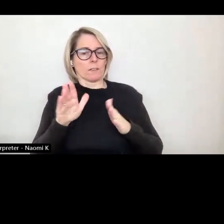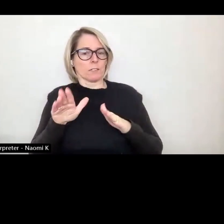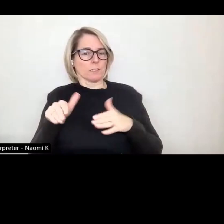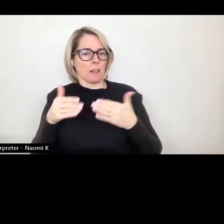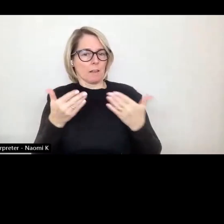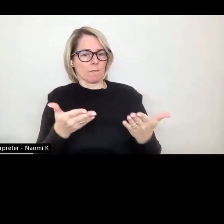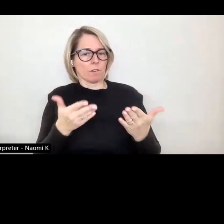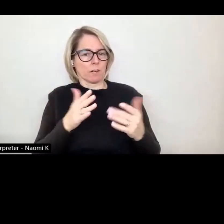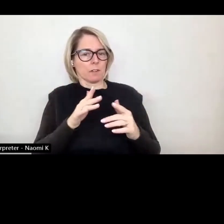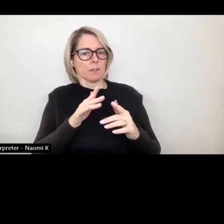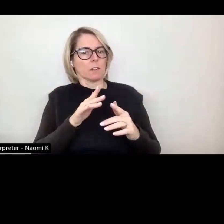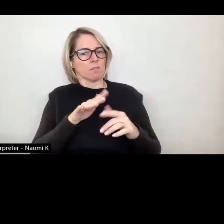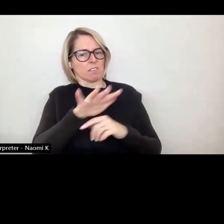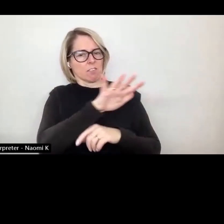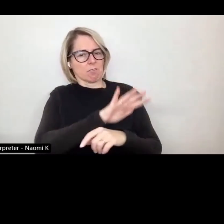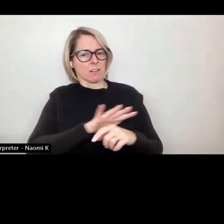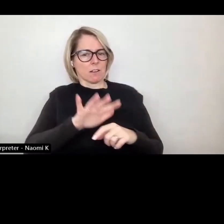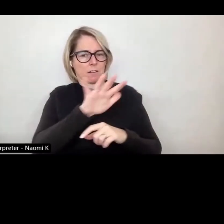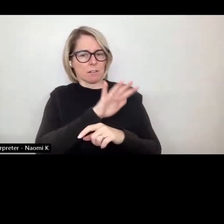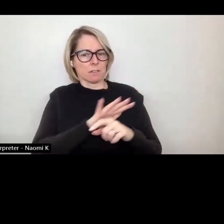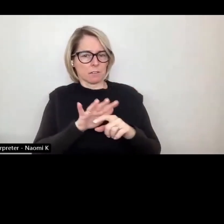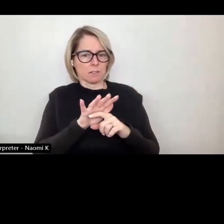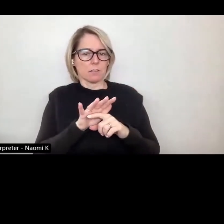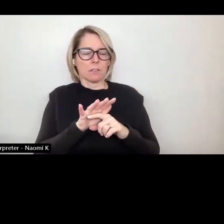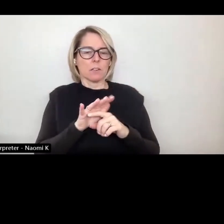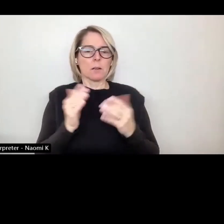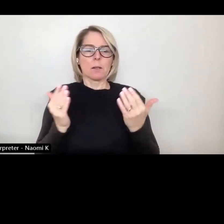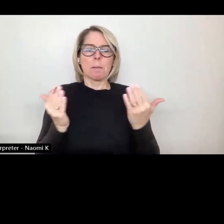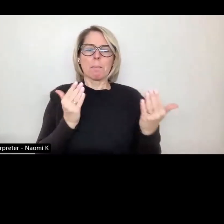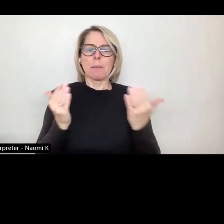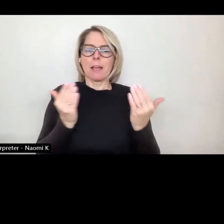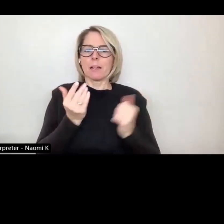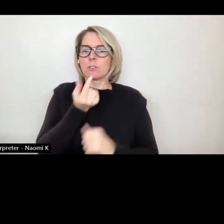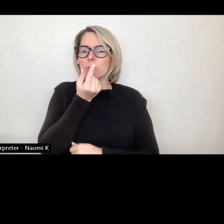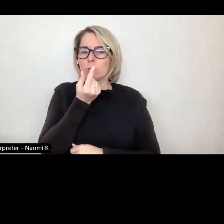Is there evidence applicants should consider including to support their projections?